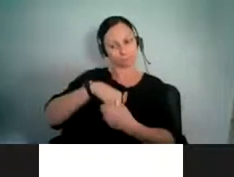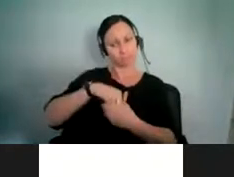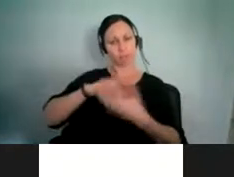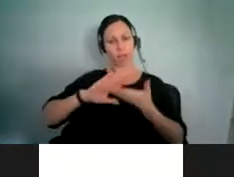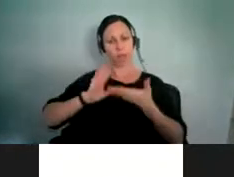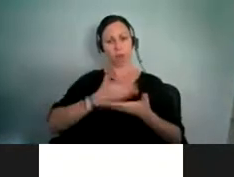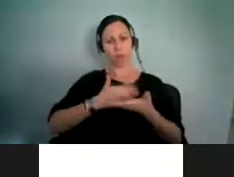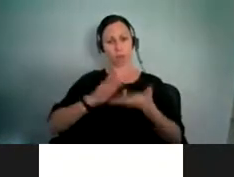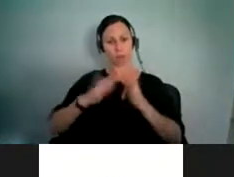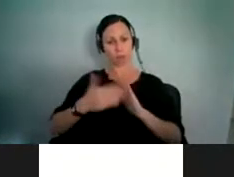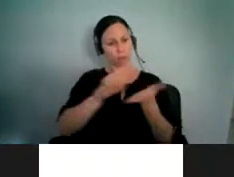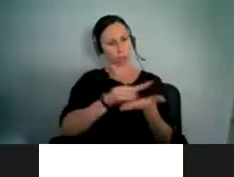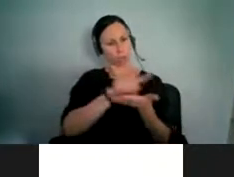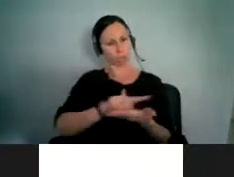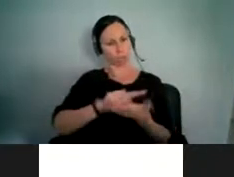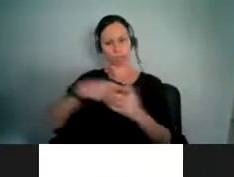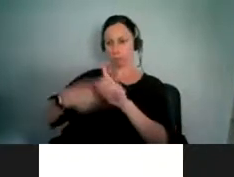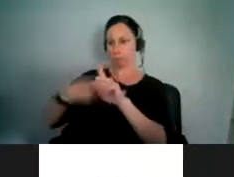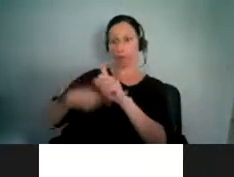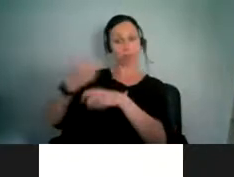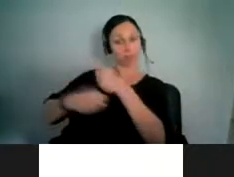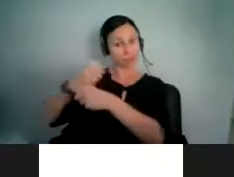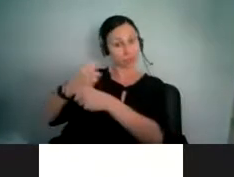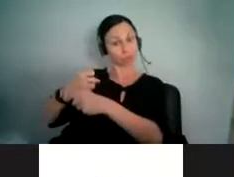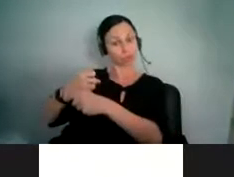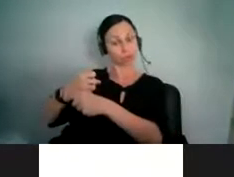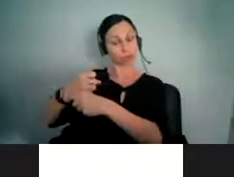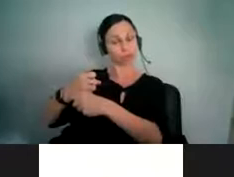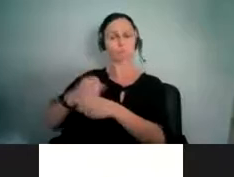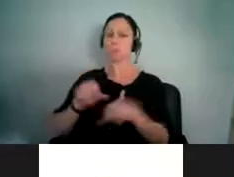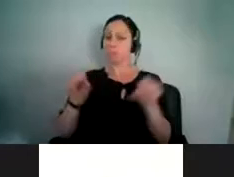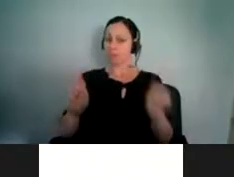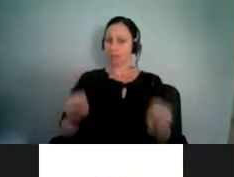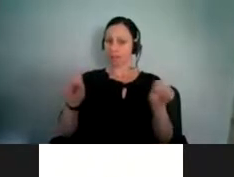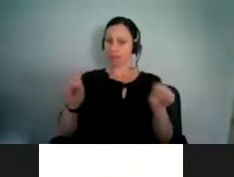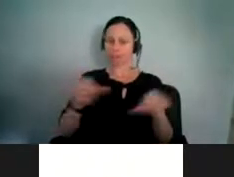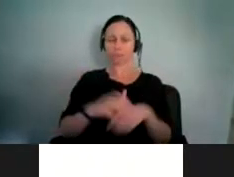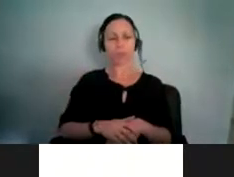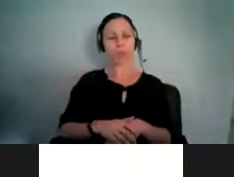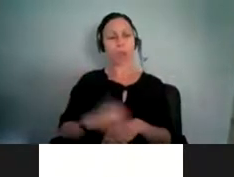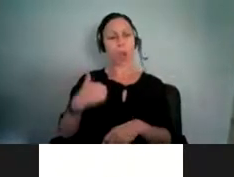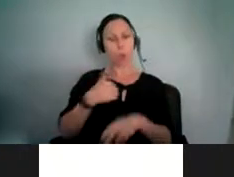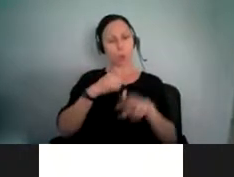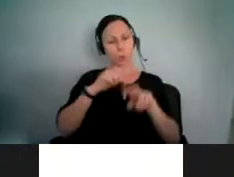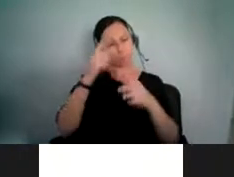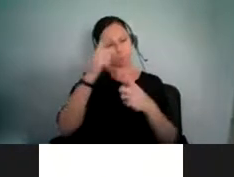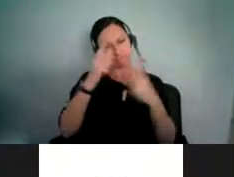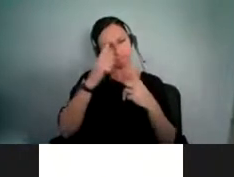months, and even years. And those things are possible. We look at how we share our resources and our information.